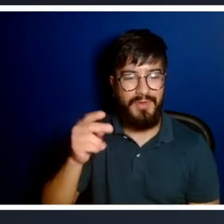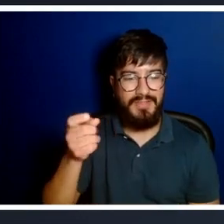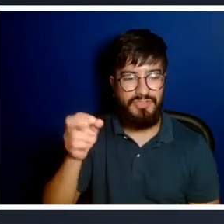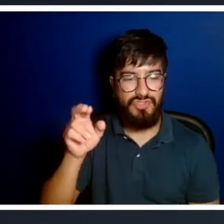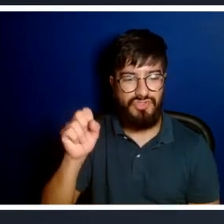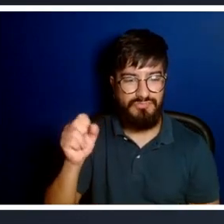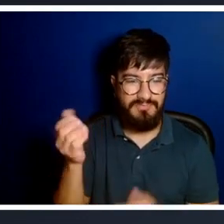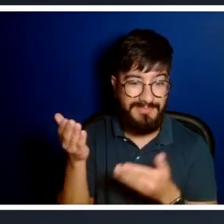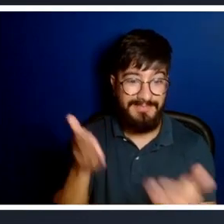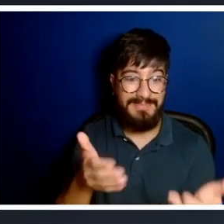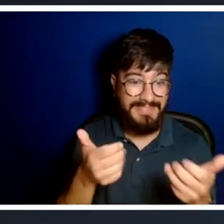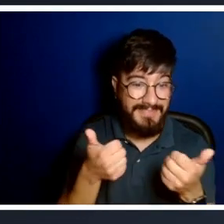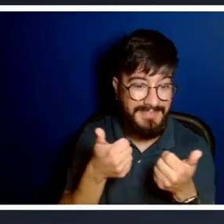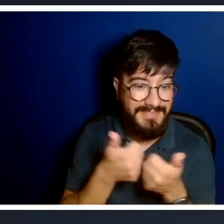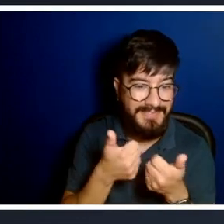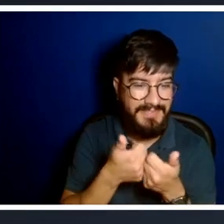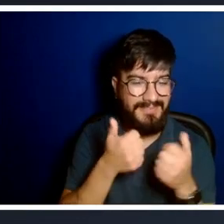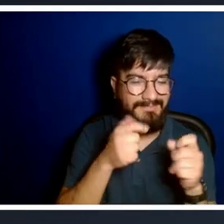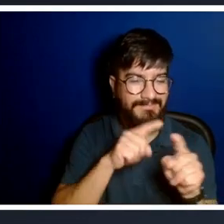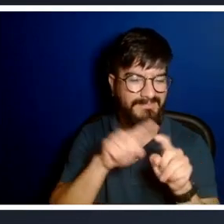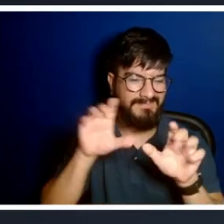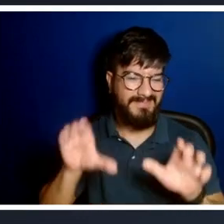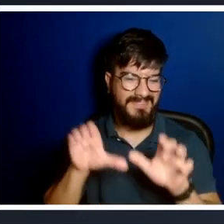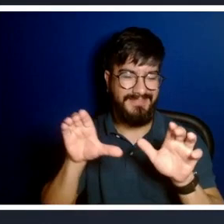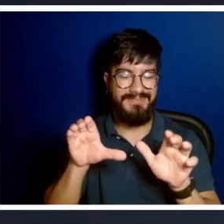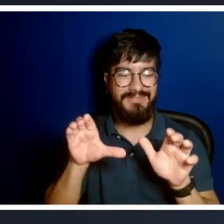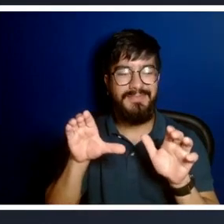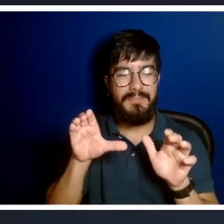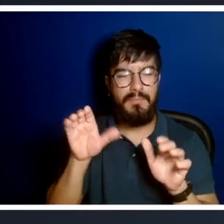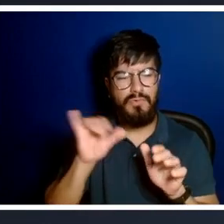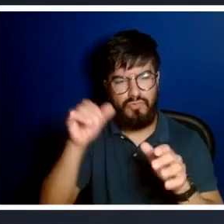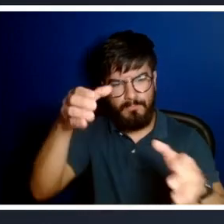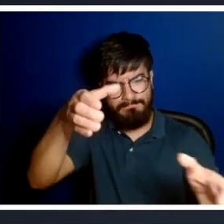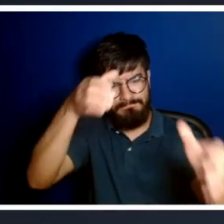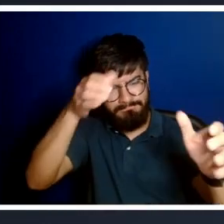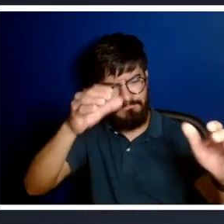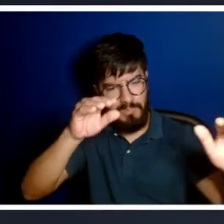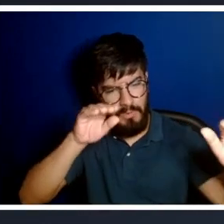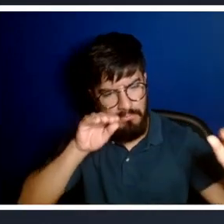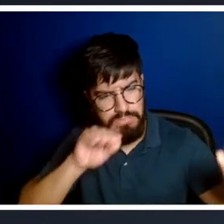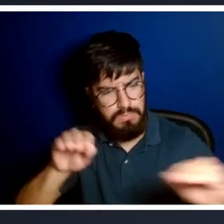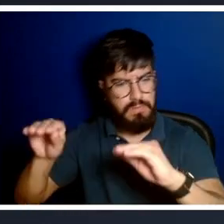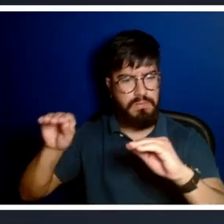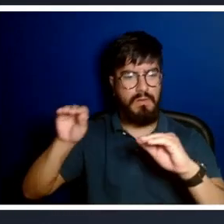they brought expertise and credibility to the day's event. This matters to young people -- such